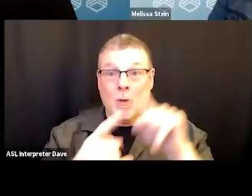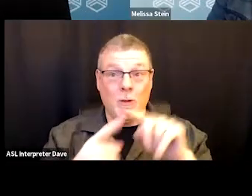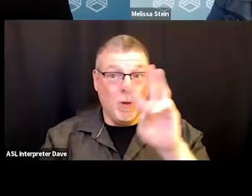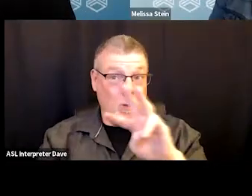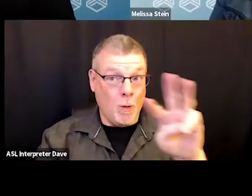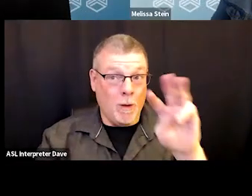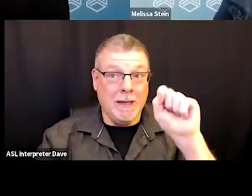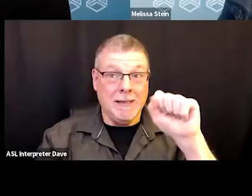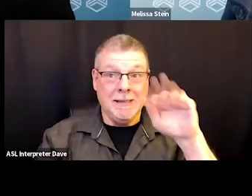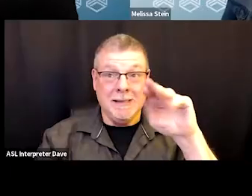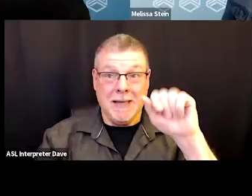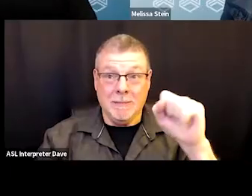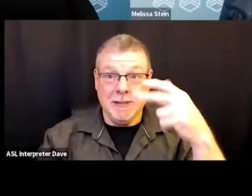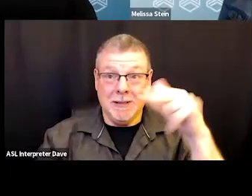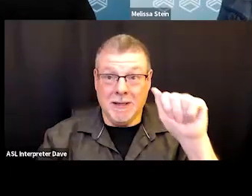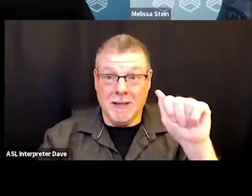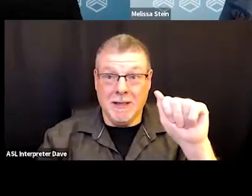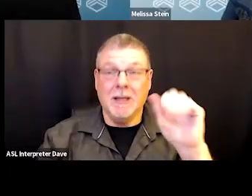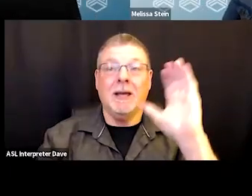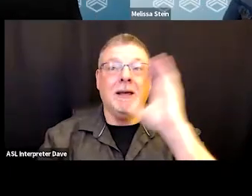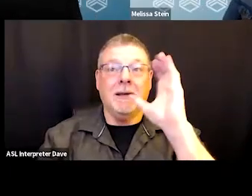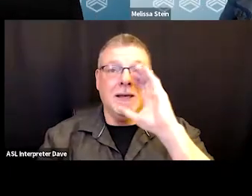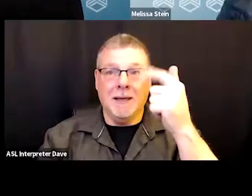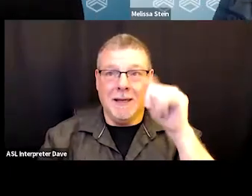and search for the GAINS Center,